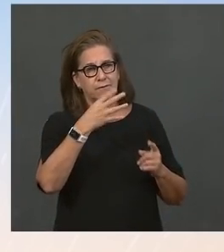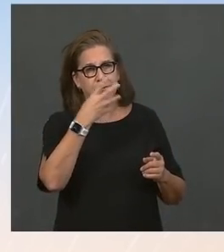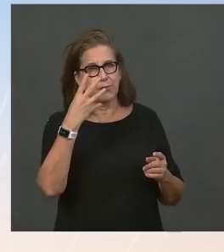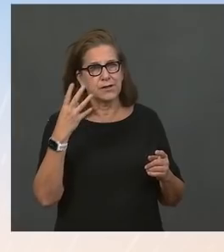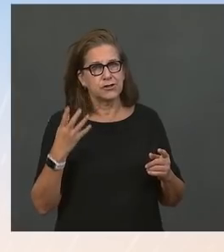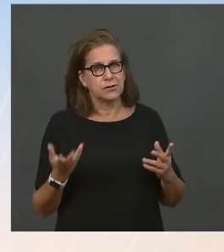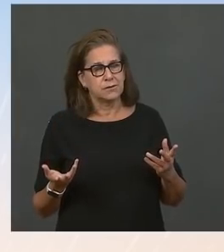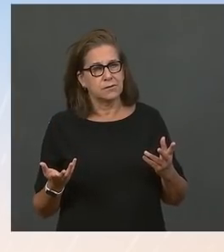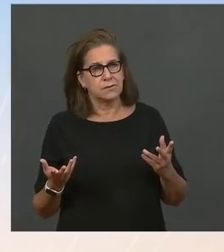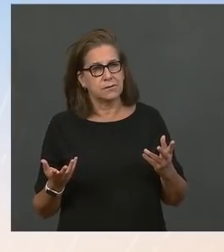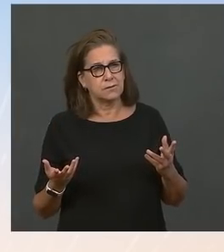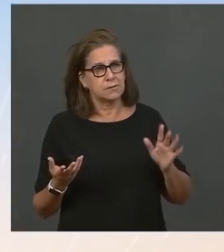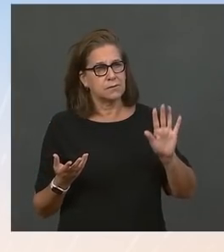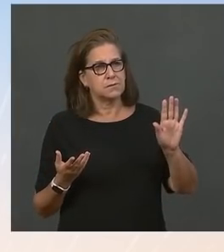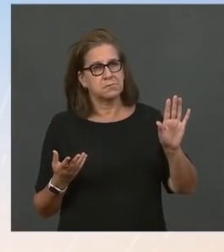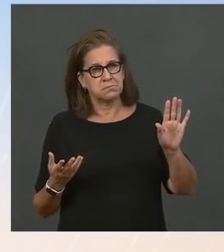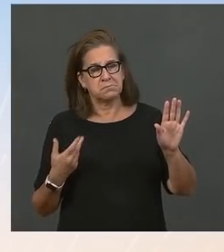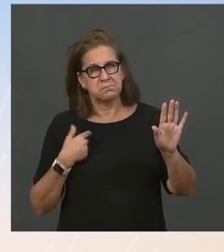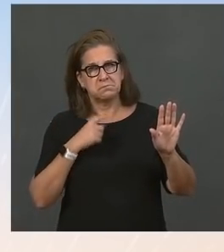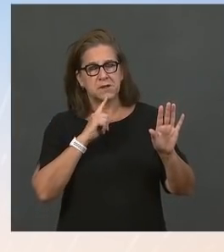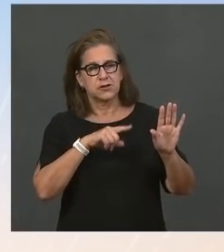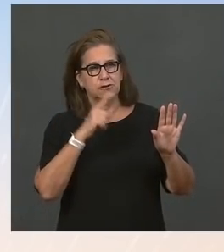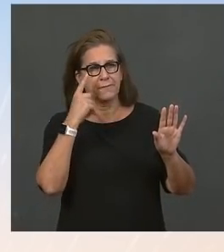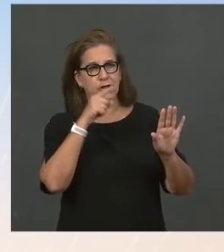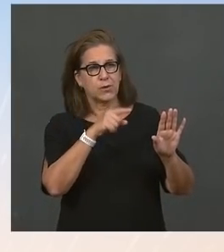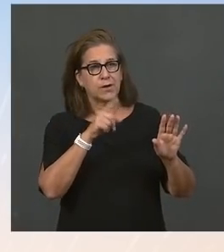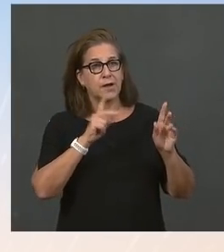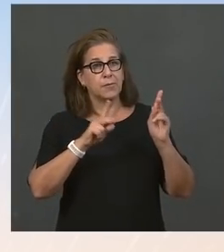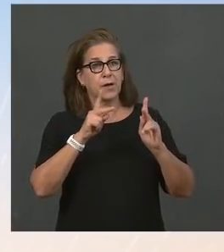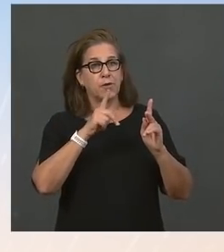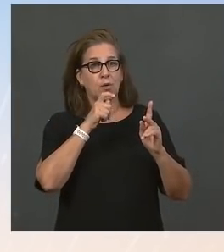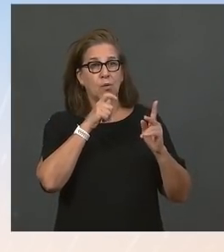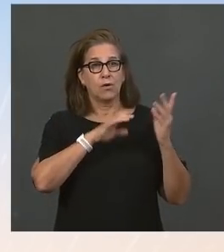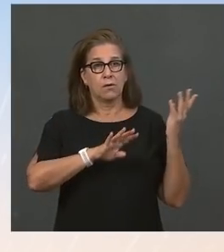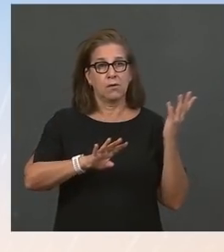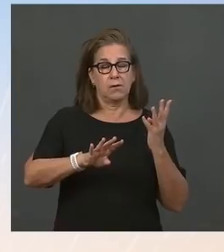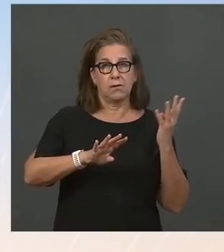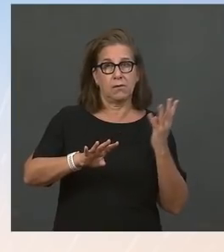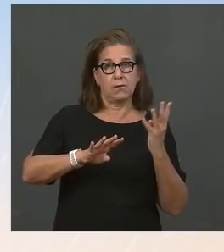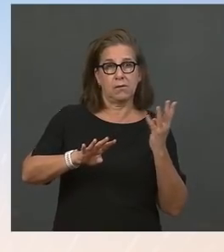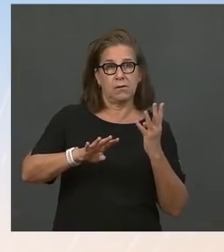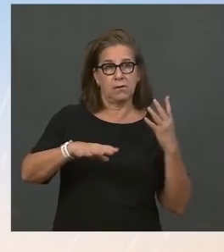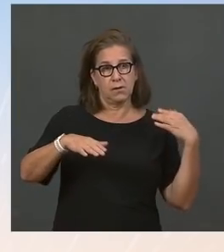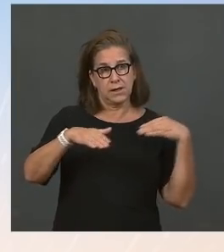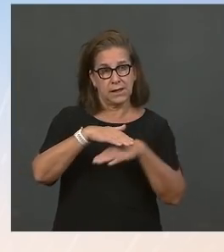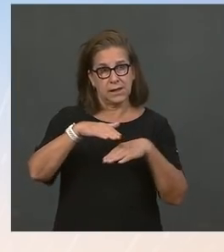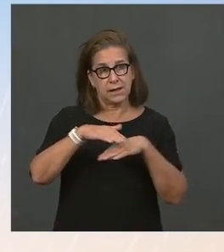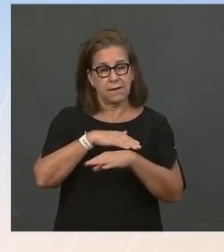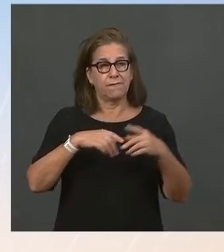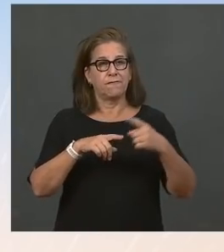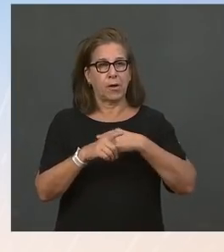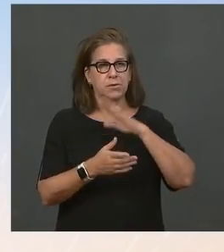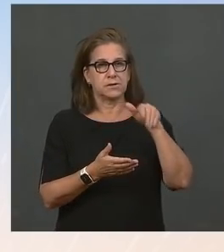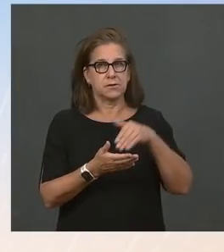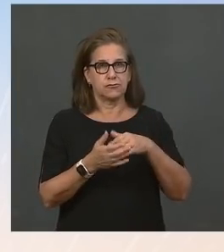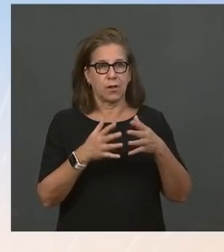Ms. Psaki: Okay, I'll answer it for you: People come from Central America and Mexico to go to the border. The President has been to those countries 10 times